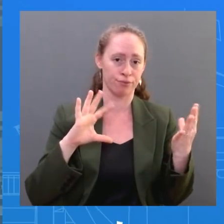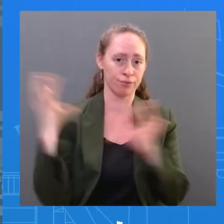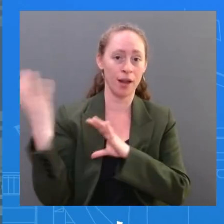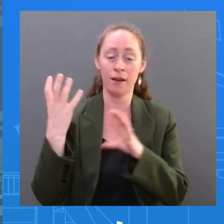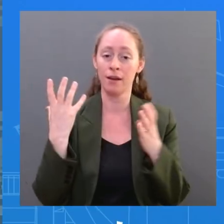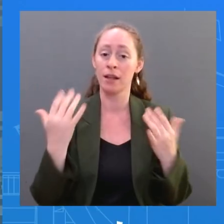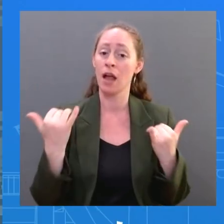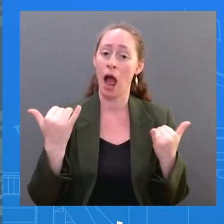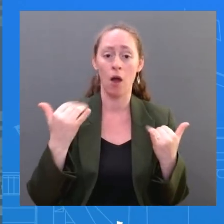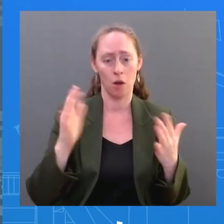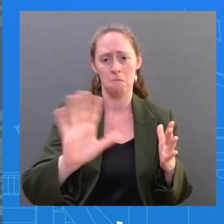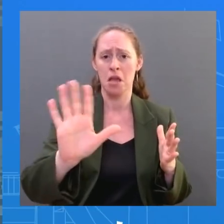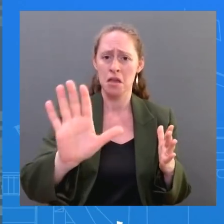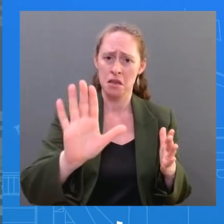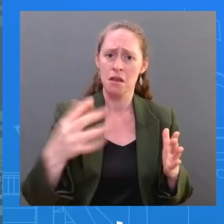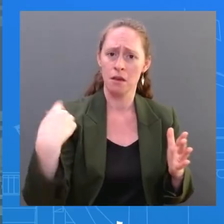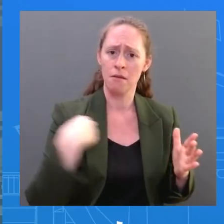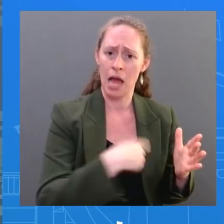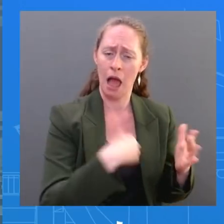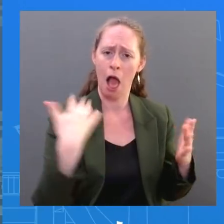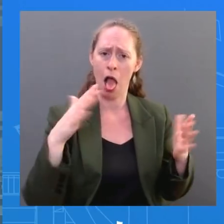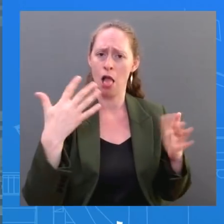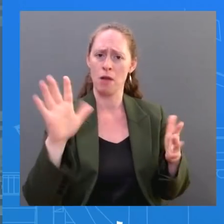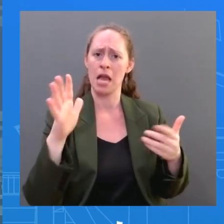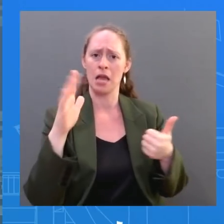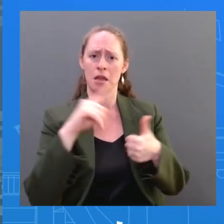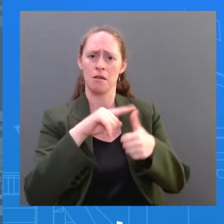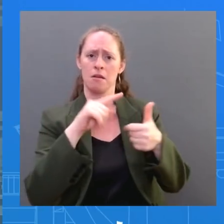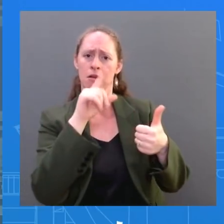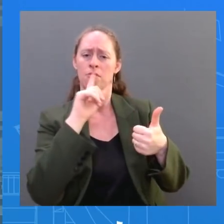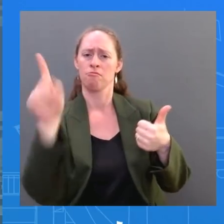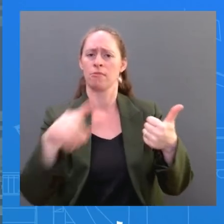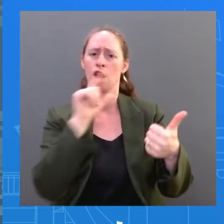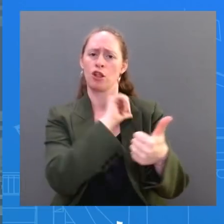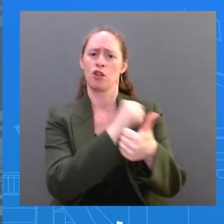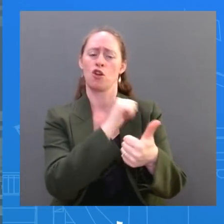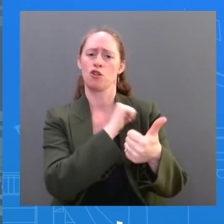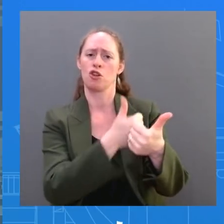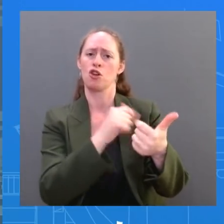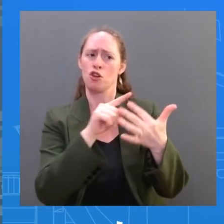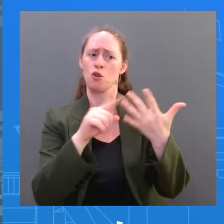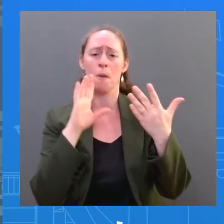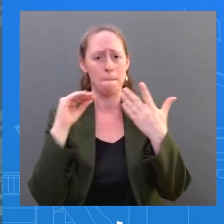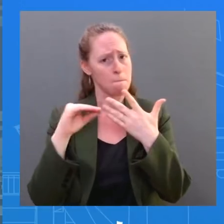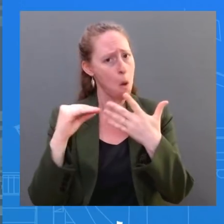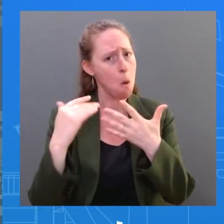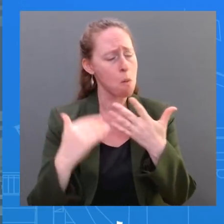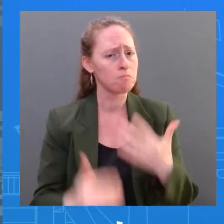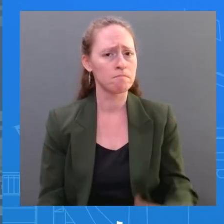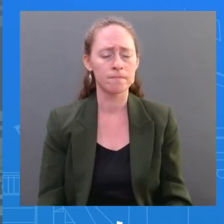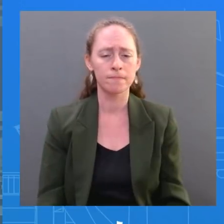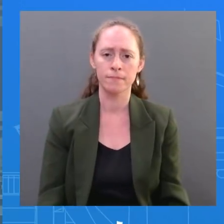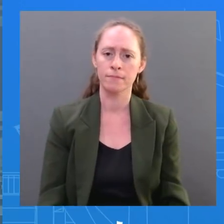The Press: Does this administration -- Ms. Jean-Pierre: Michael. Michael. The Press: -- respect the Hyde Amendment, ma'am? Simple question. Ms. Jean-Pierre: Go ahead, Michael. The Press: It's a real simple question. Do you respect the Hyde Amendment or no?